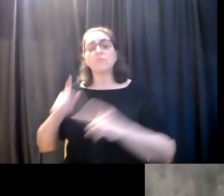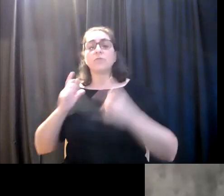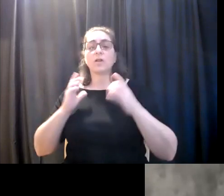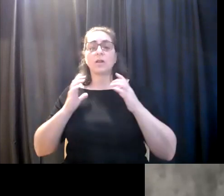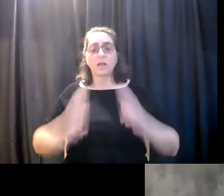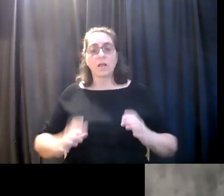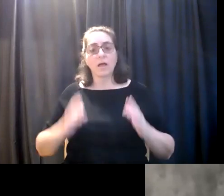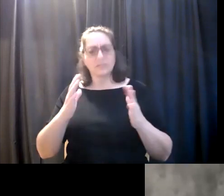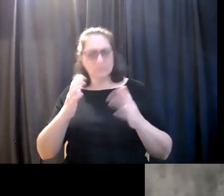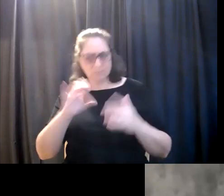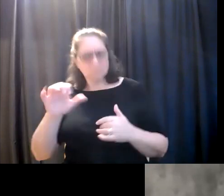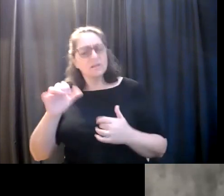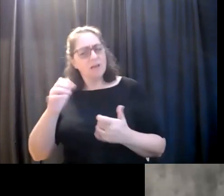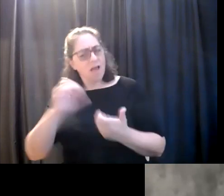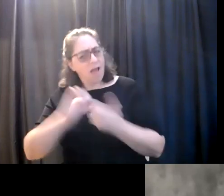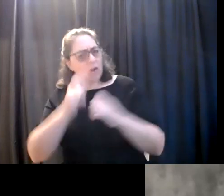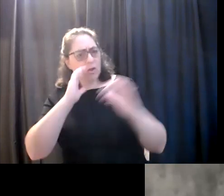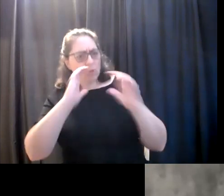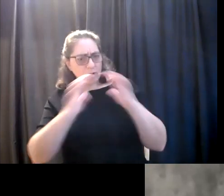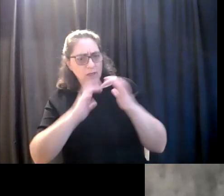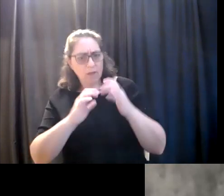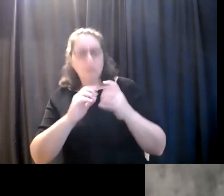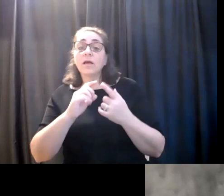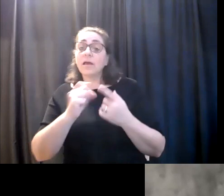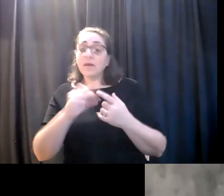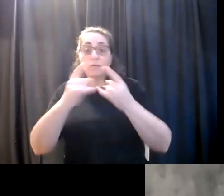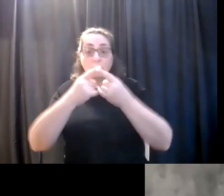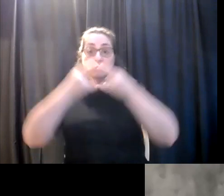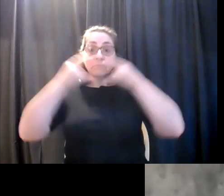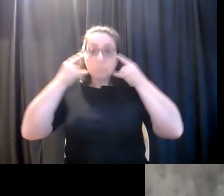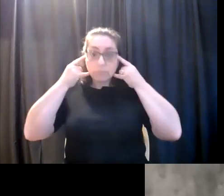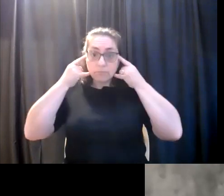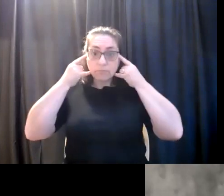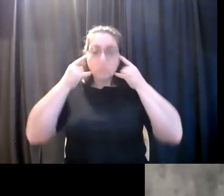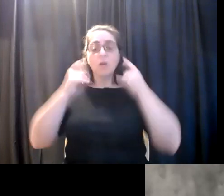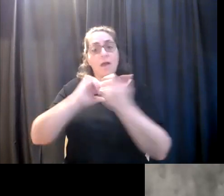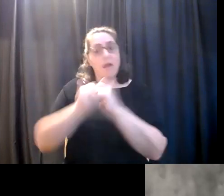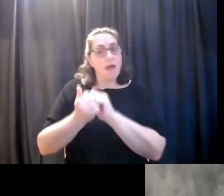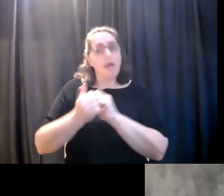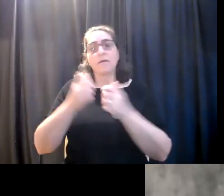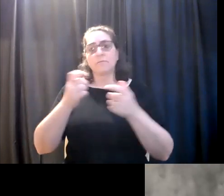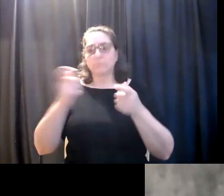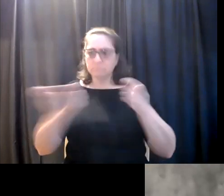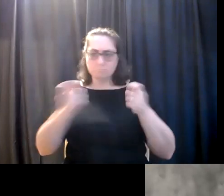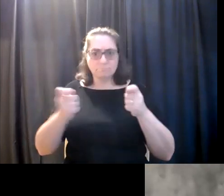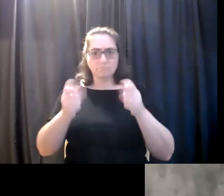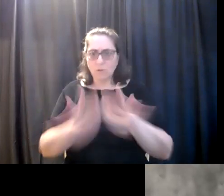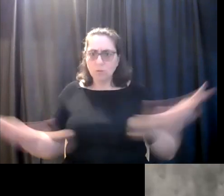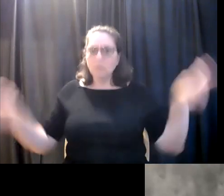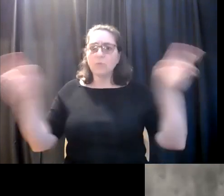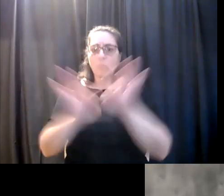My personal goal for this yeesk is to chair what I have learned and continue to learn from all